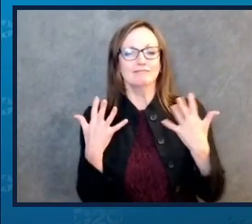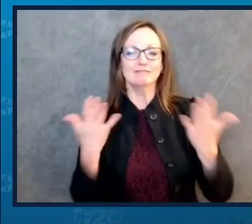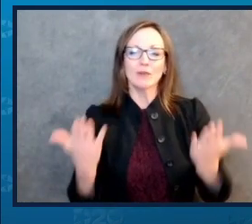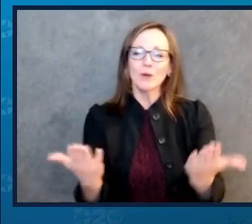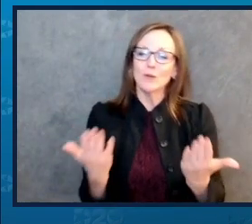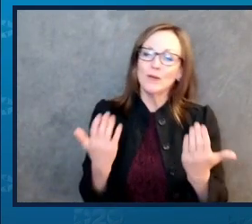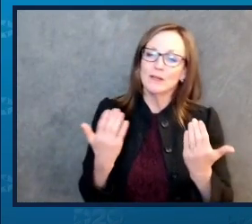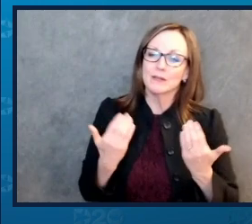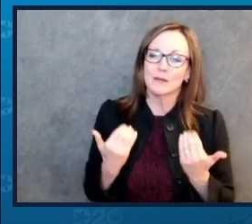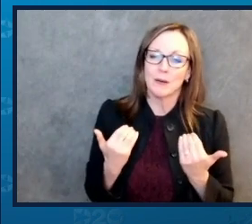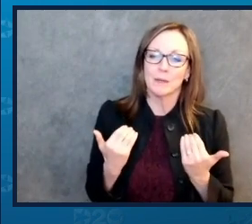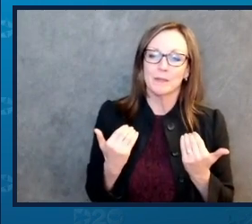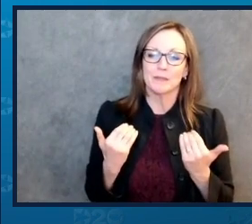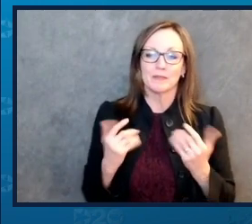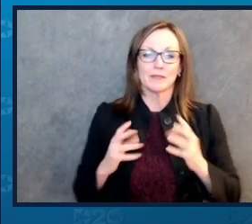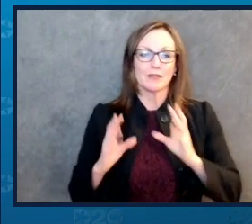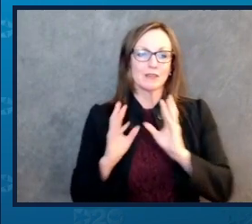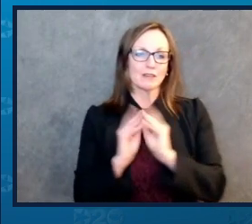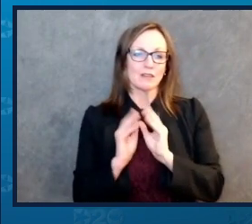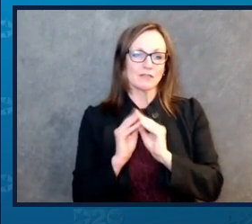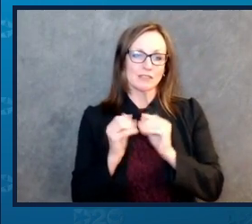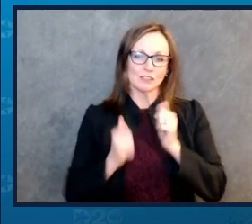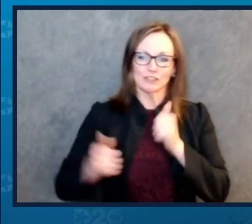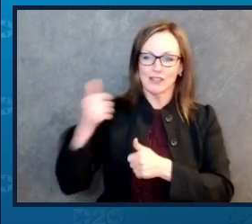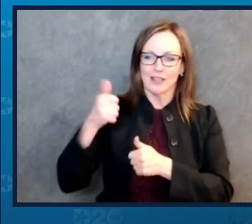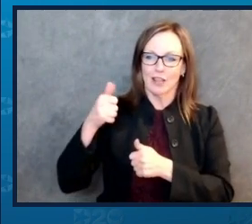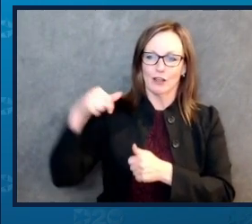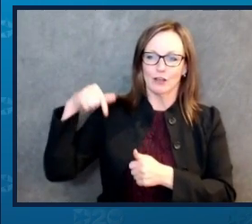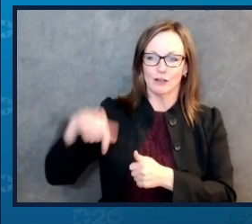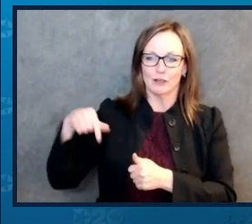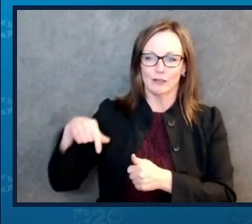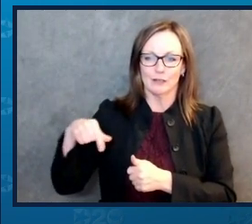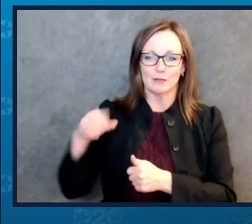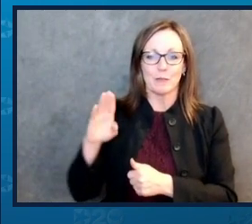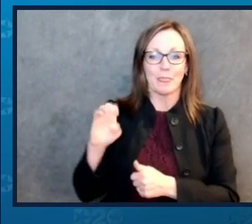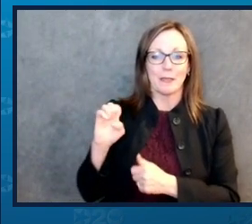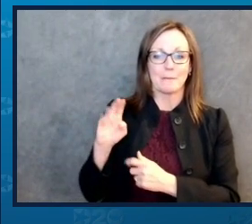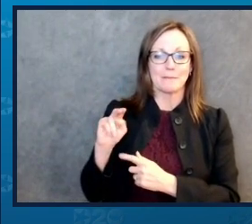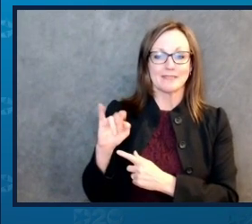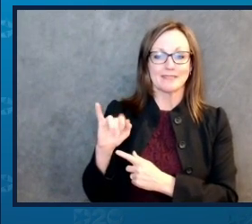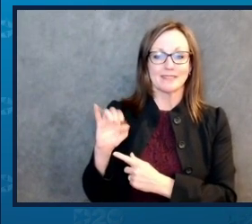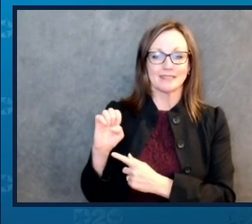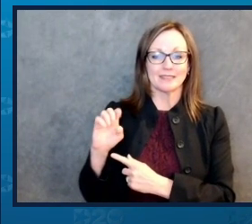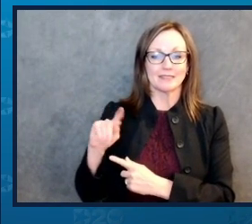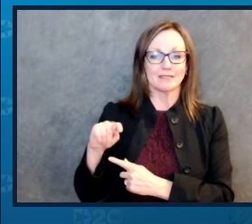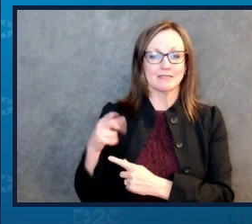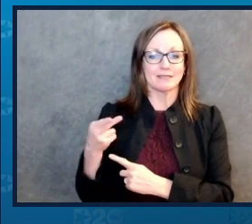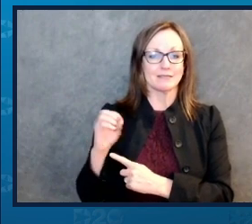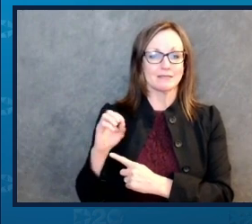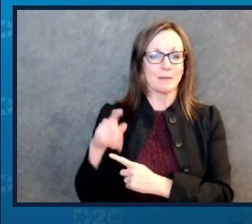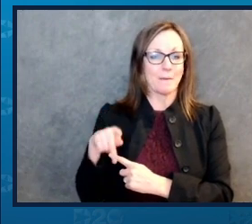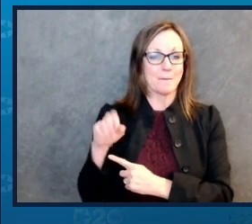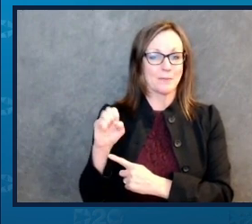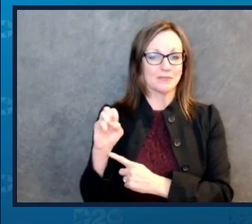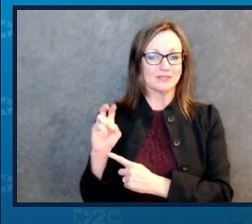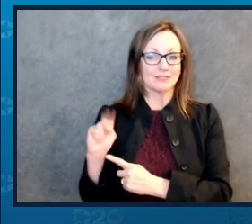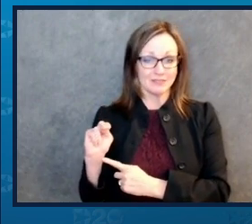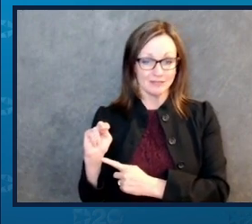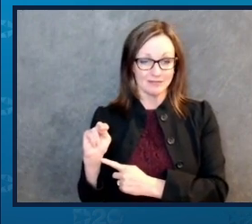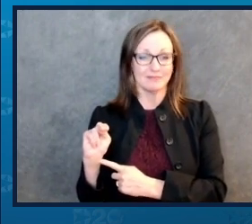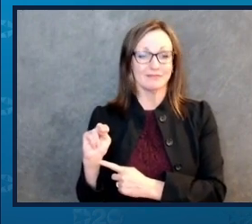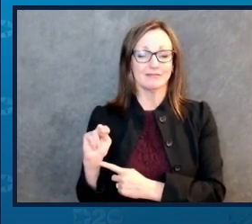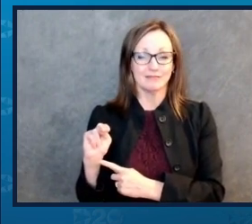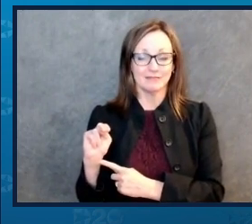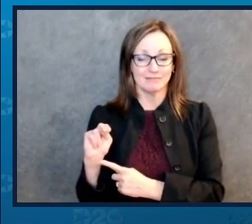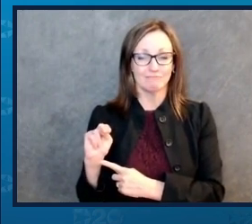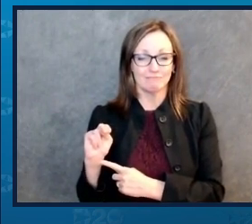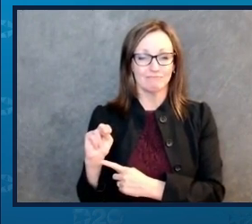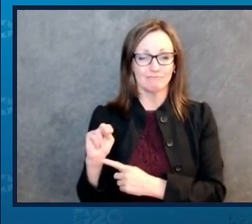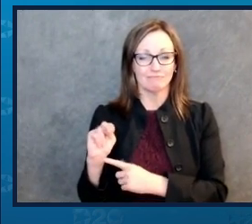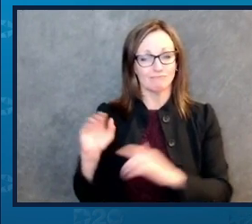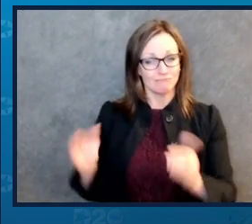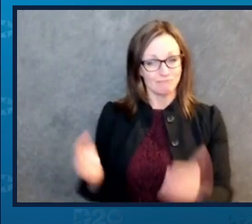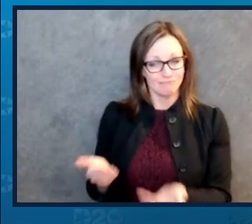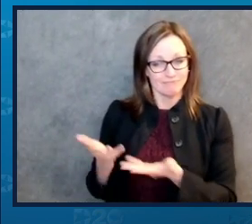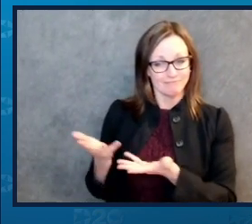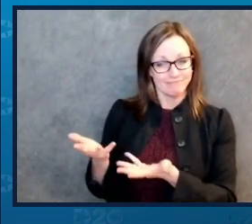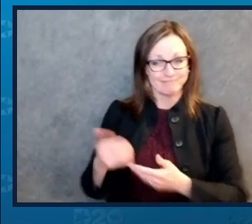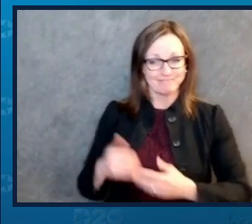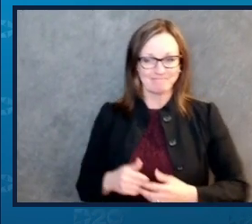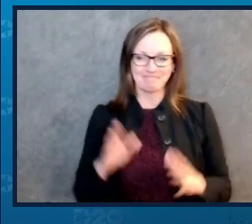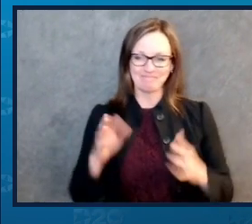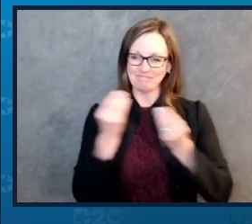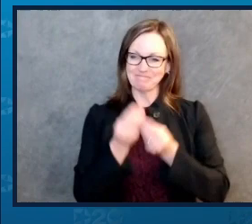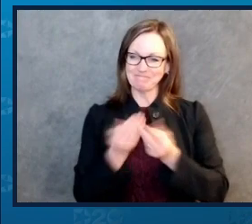CONGRESSMAN BENNIE THOMPSON.